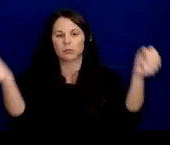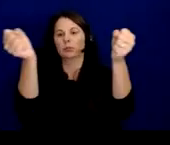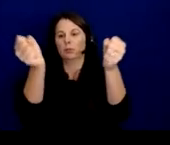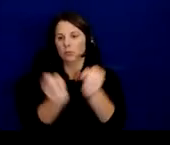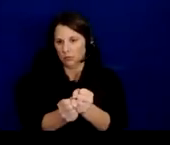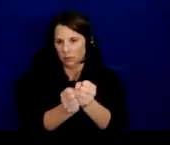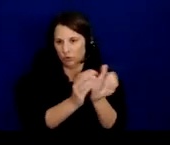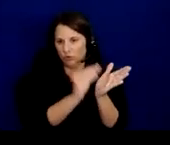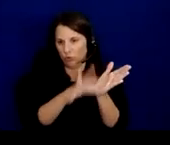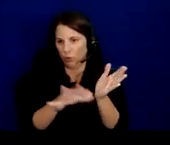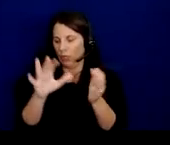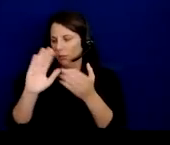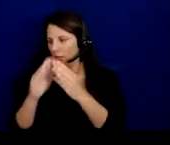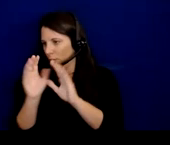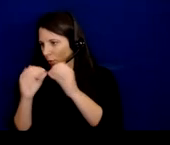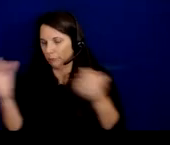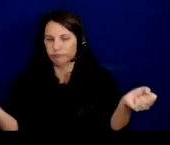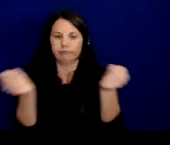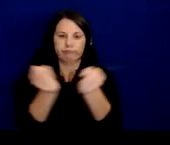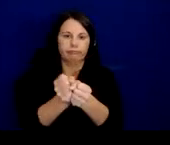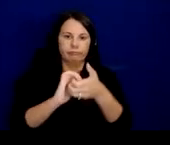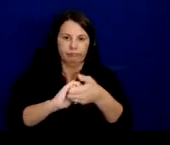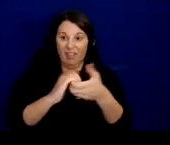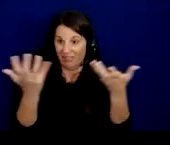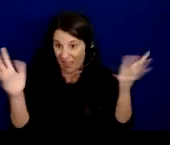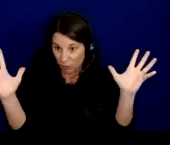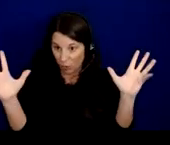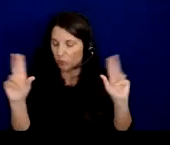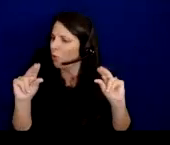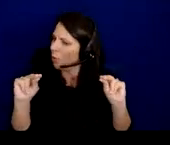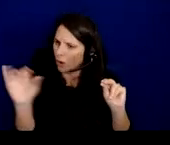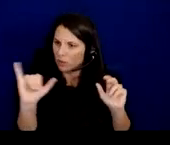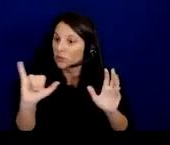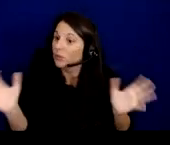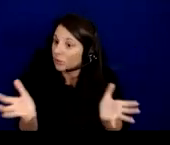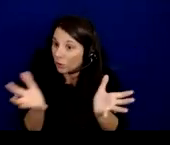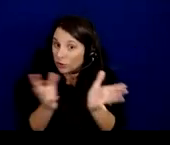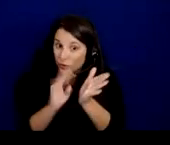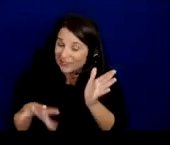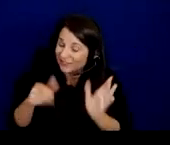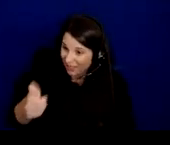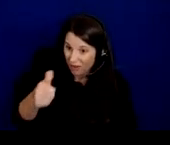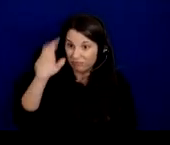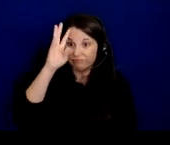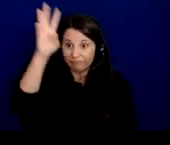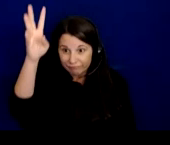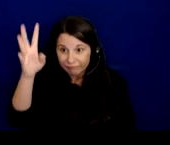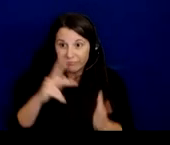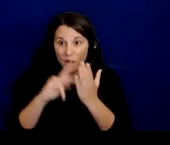but also encouraging students to develop their own learning projects in the classroom. And I am aware that some faculty members